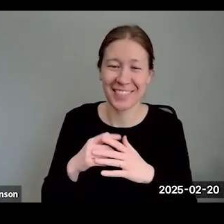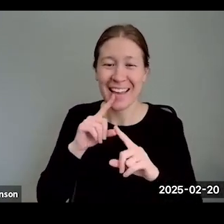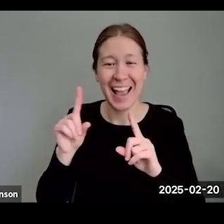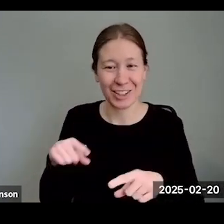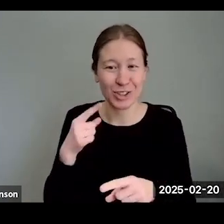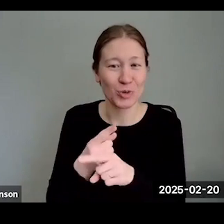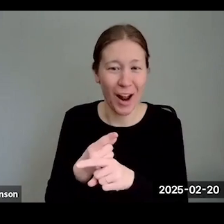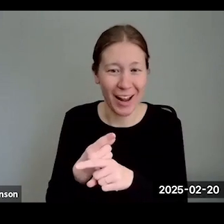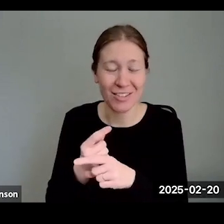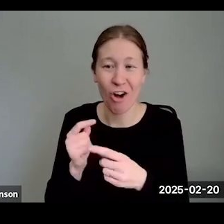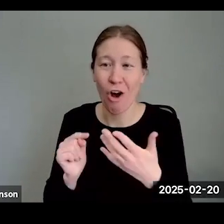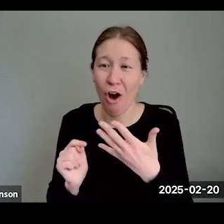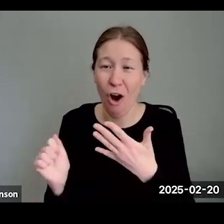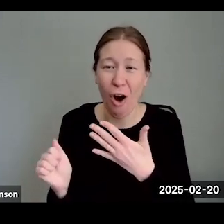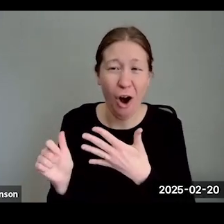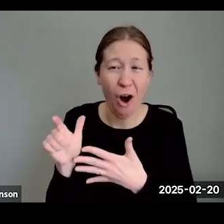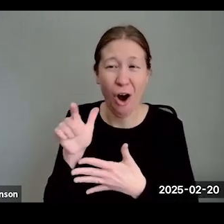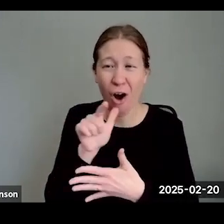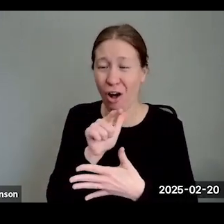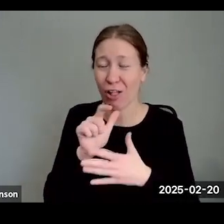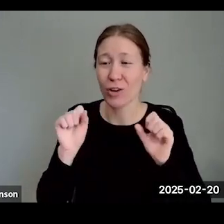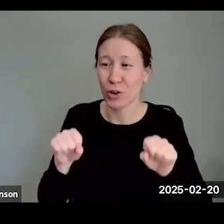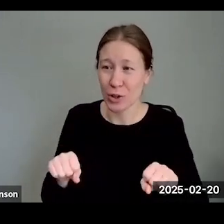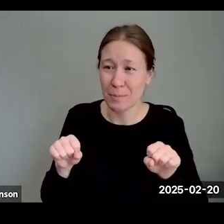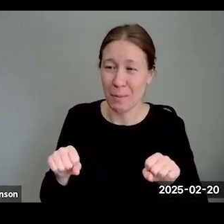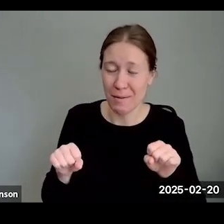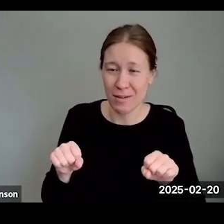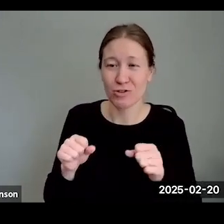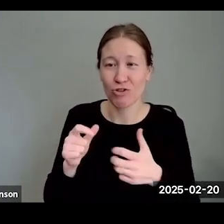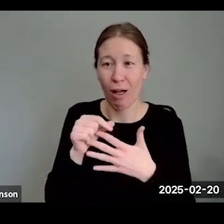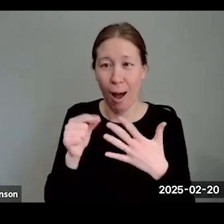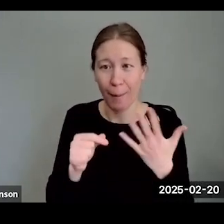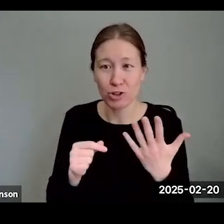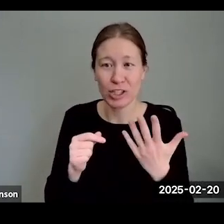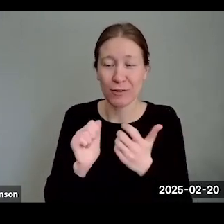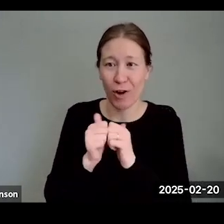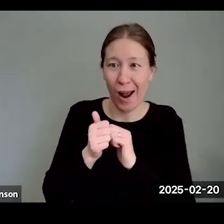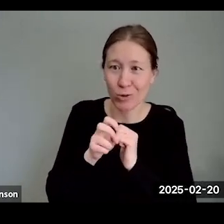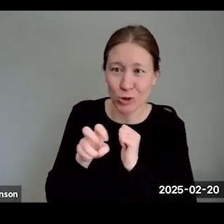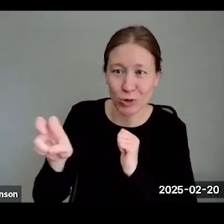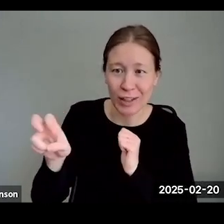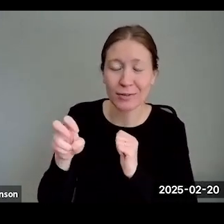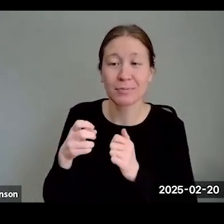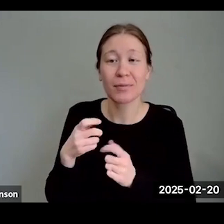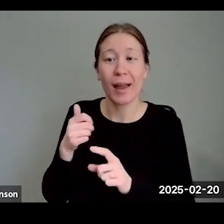All of these could be potential options. So an employee with a disability, who does not drive,